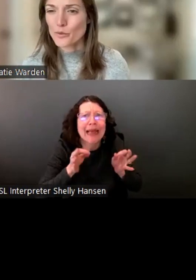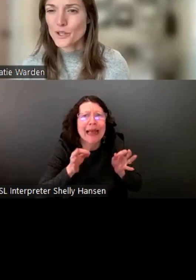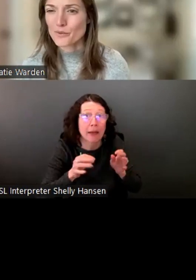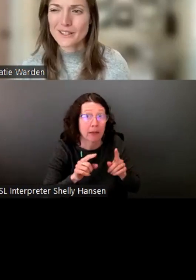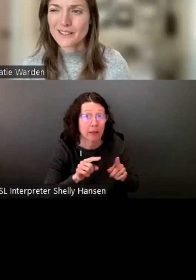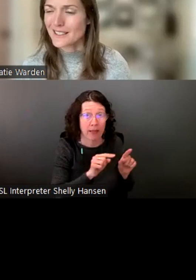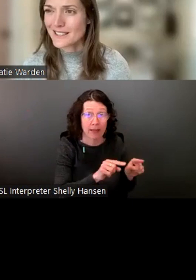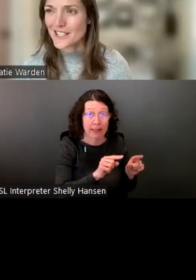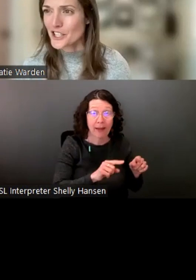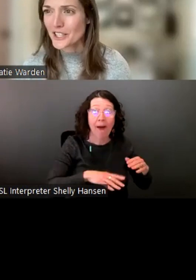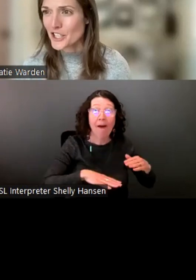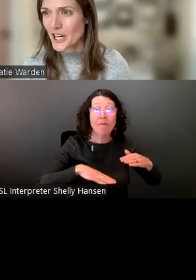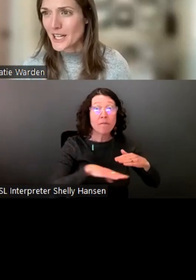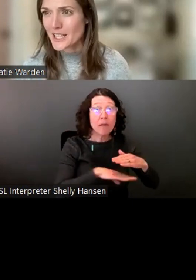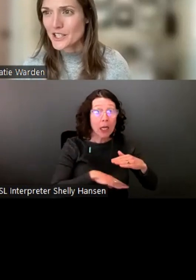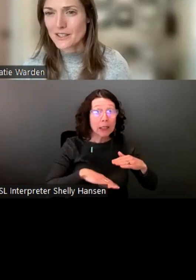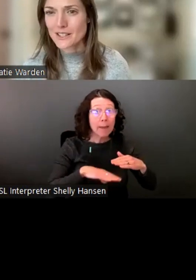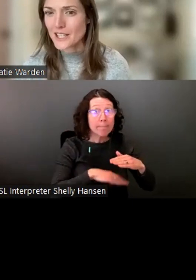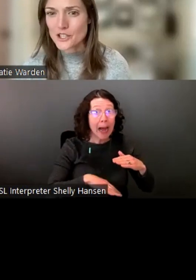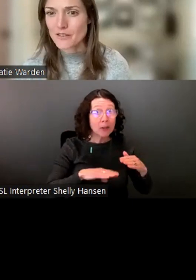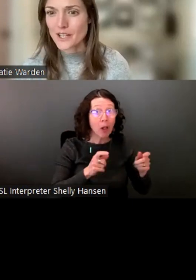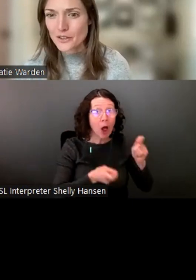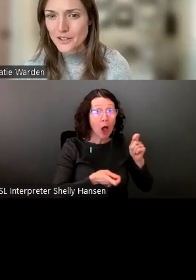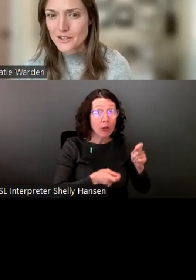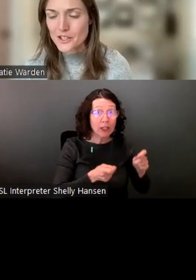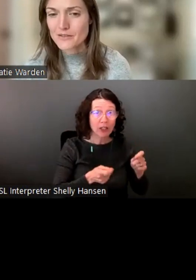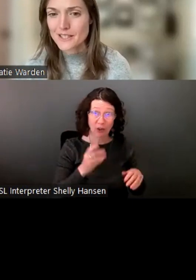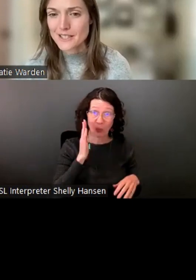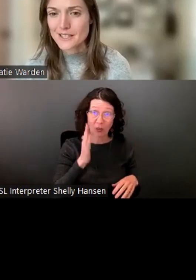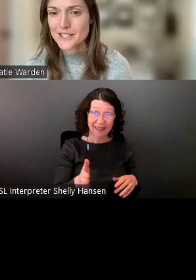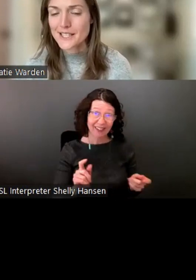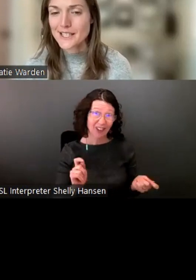Would it really essentially change the nature of our healthcare services?